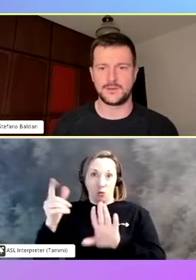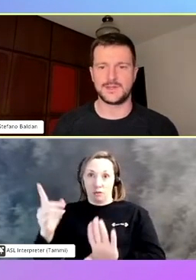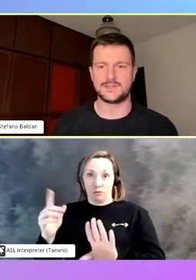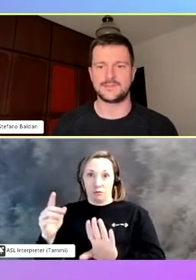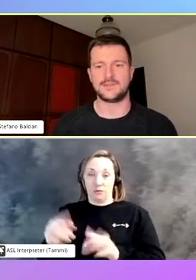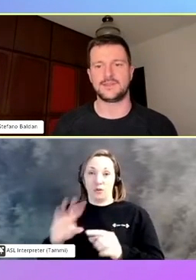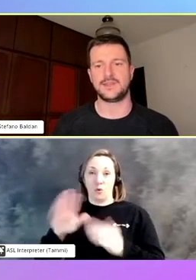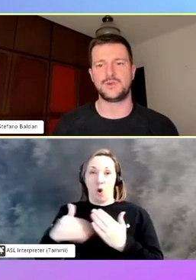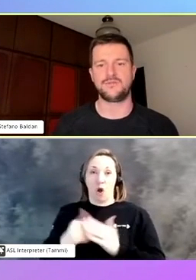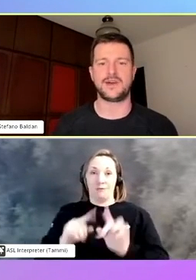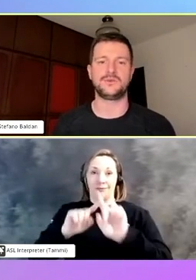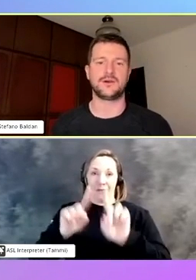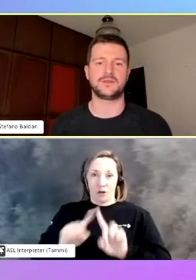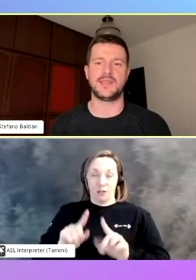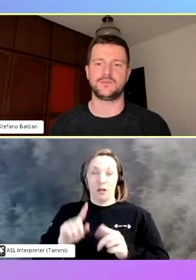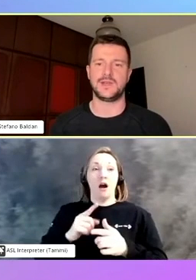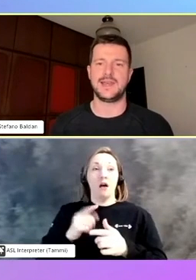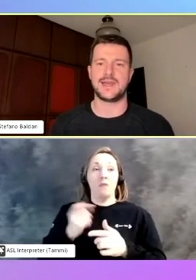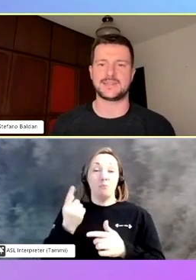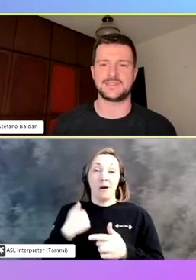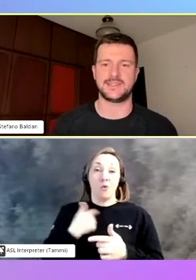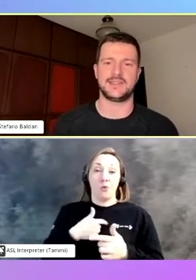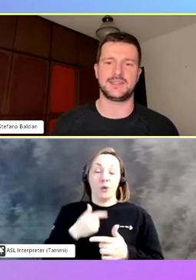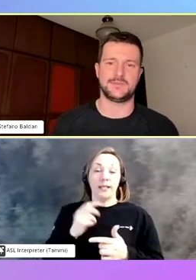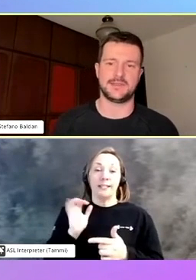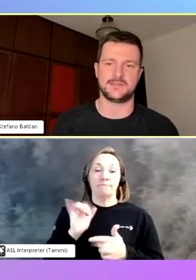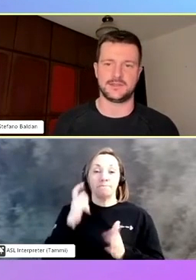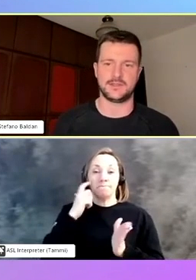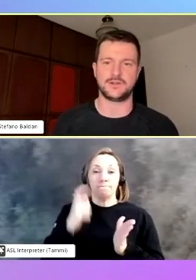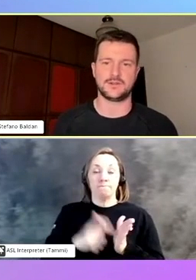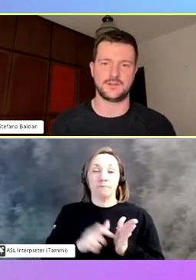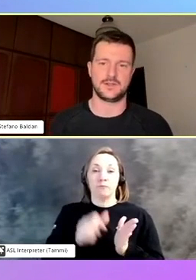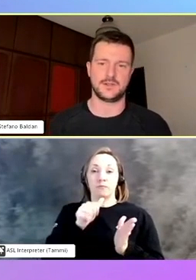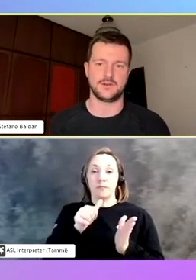In addition to industry standards like WCAG,